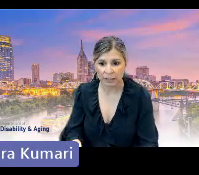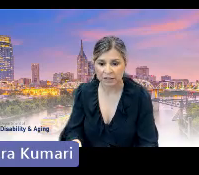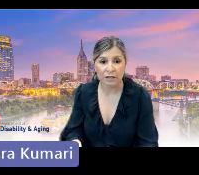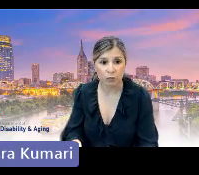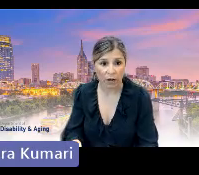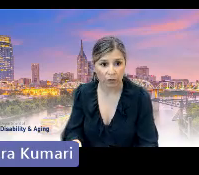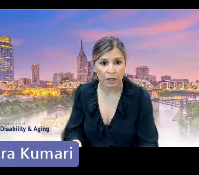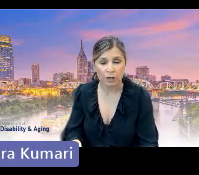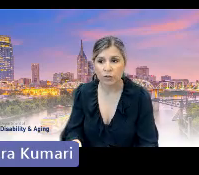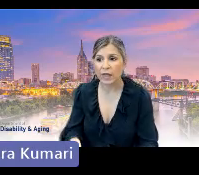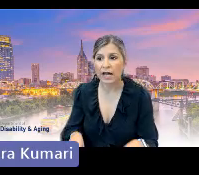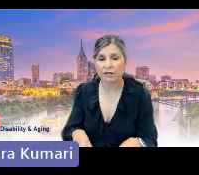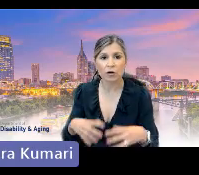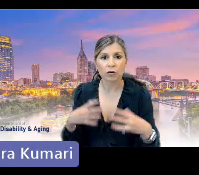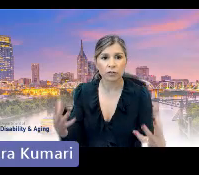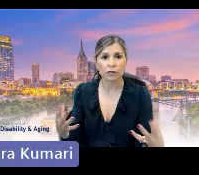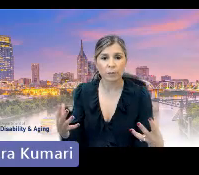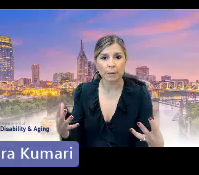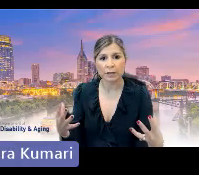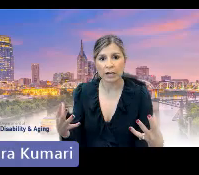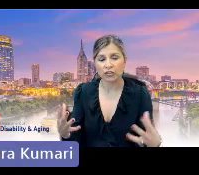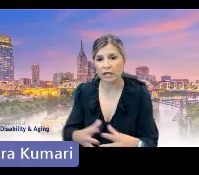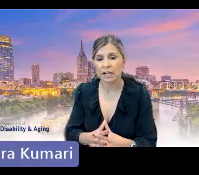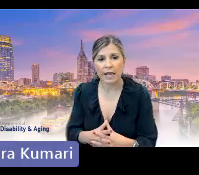disabilities as well. So that is our service population.